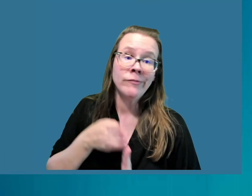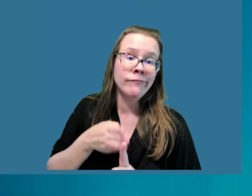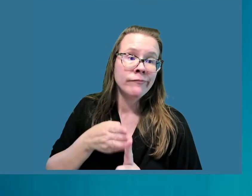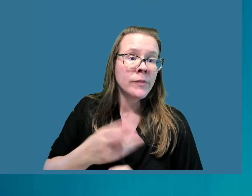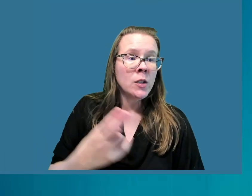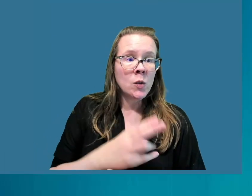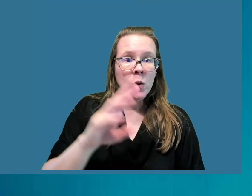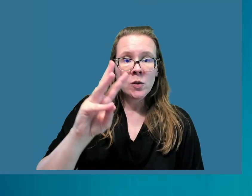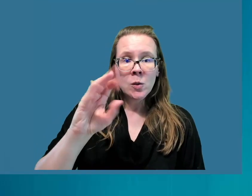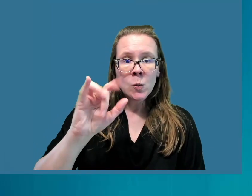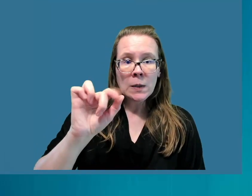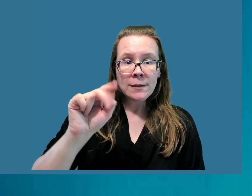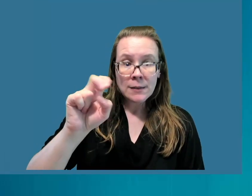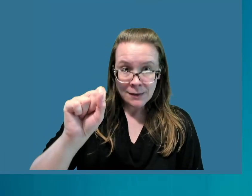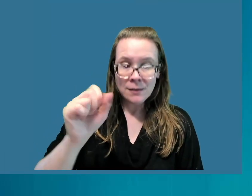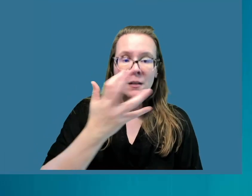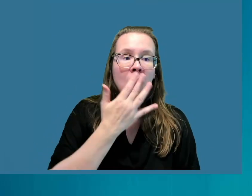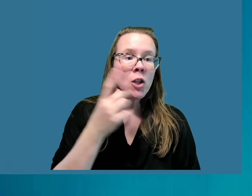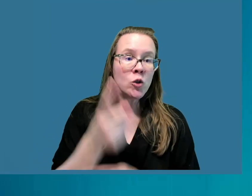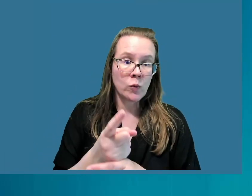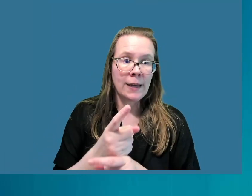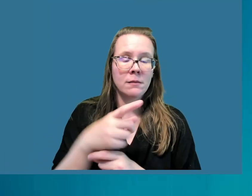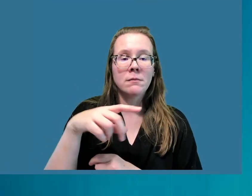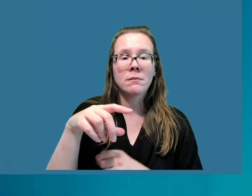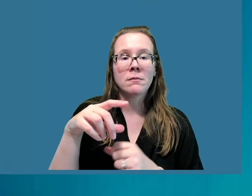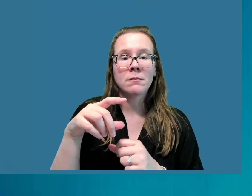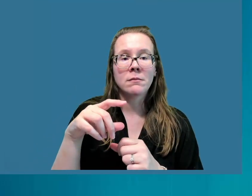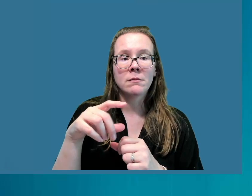there's gel food colorings... I tend to use Wilton's Color Right Performance